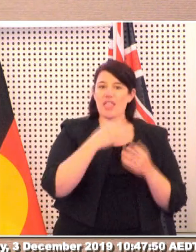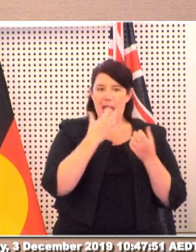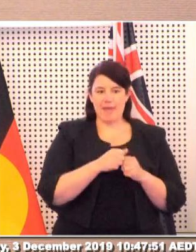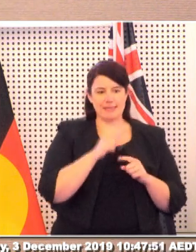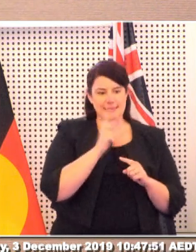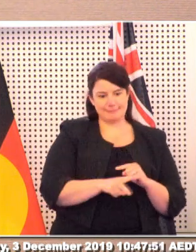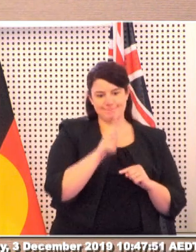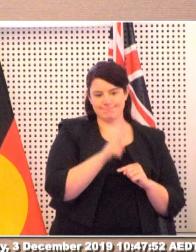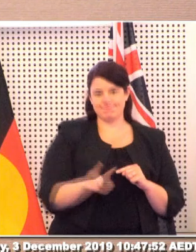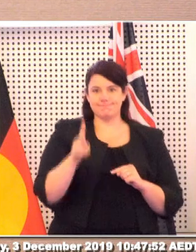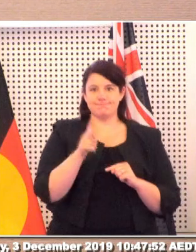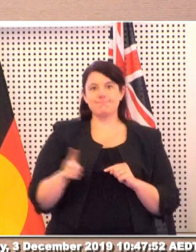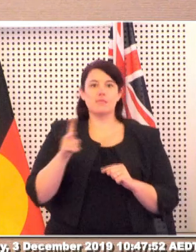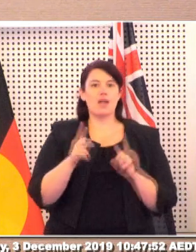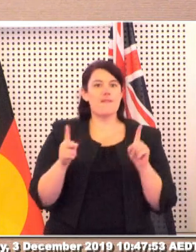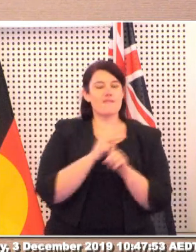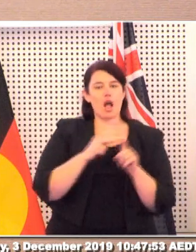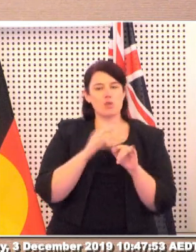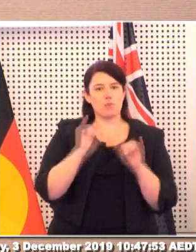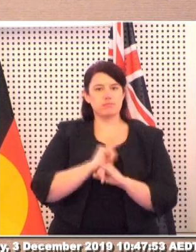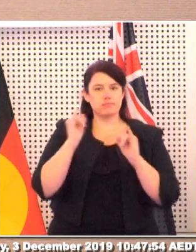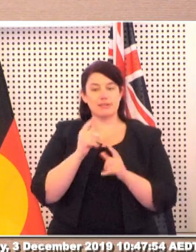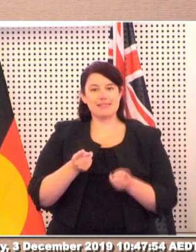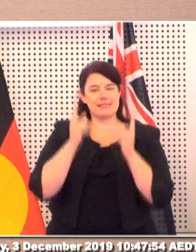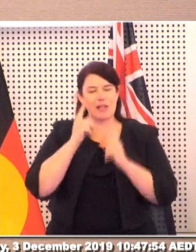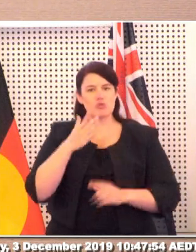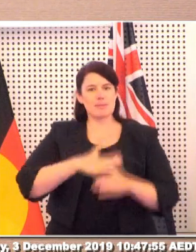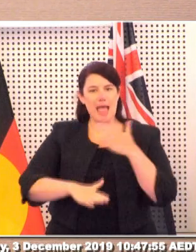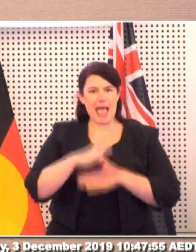of violent or dangerous behaviour but there’s no specific explanation for that.